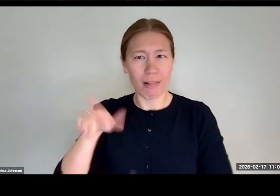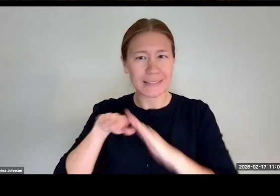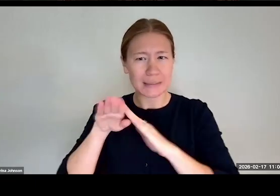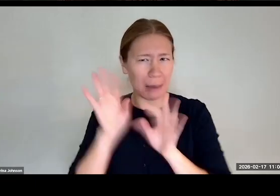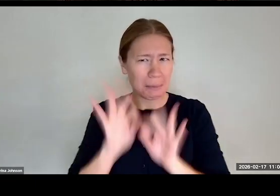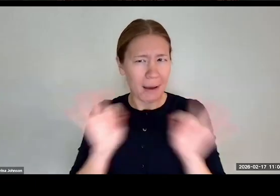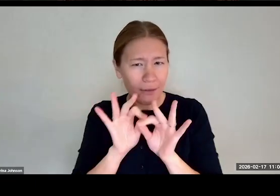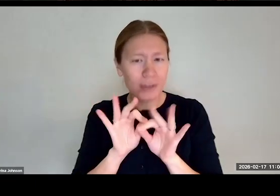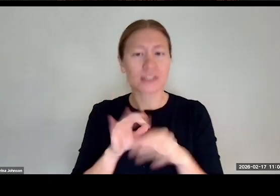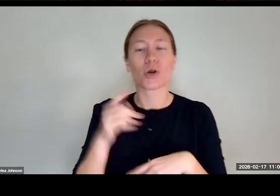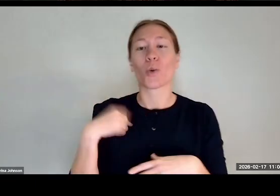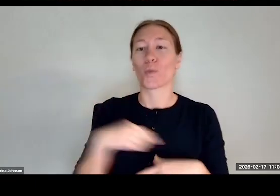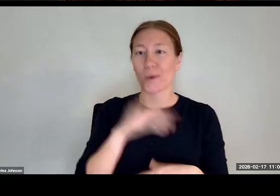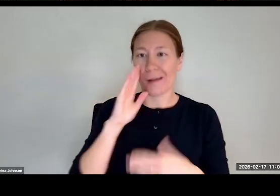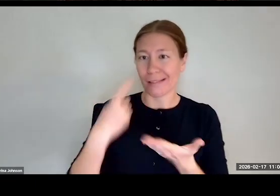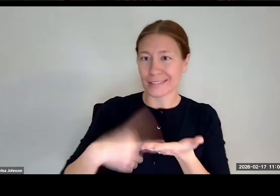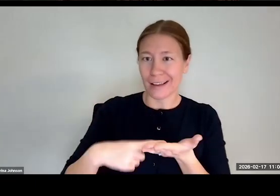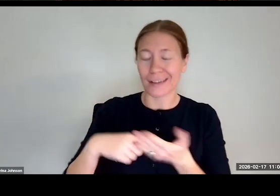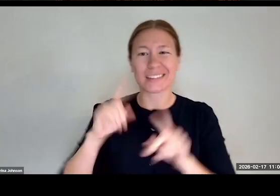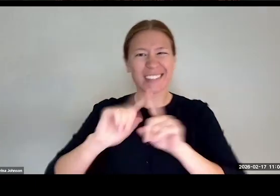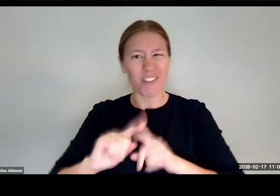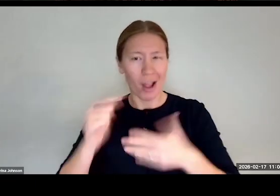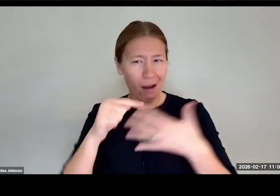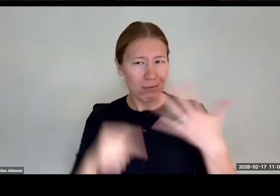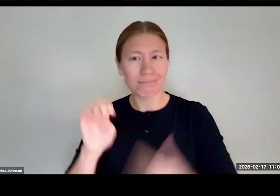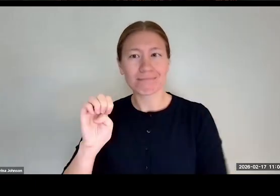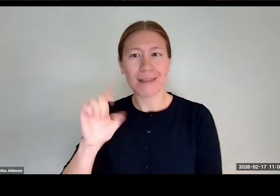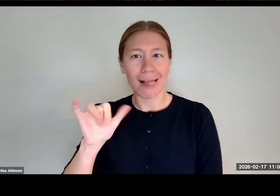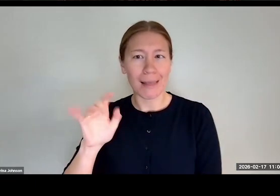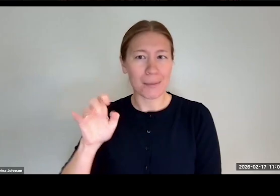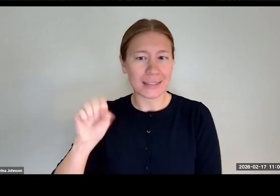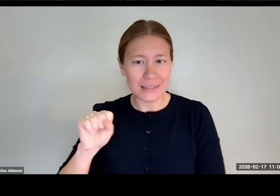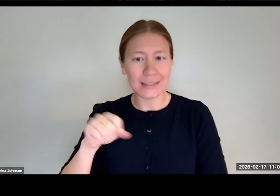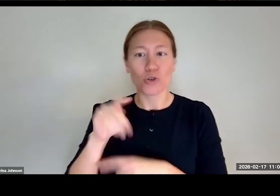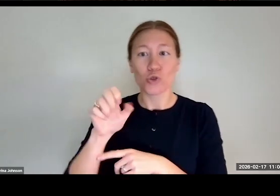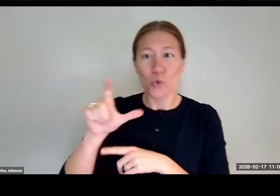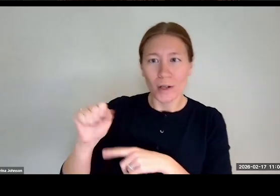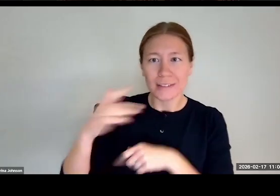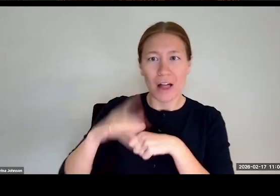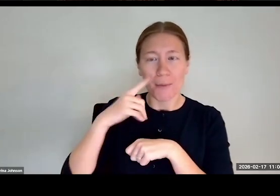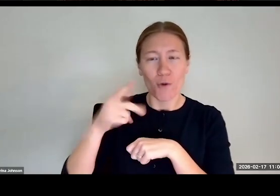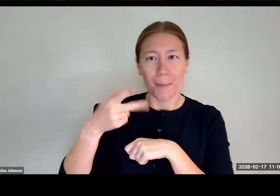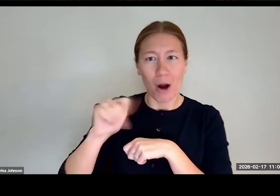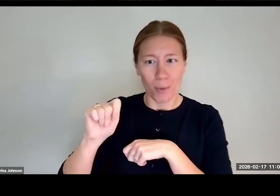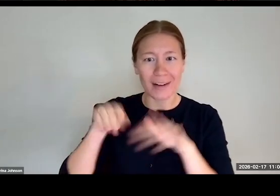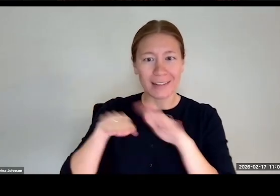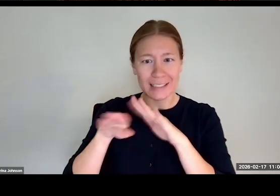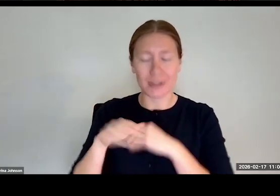and tools for PowerPoint accessibility. We'll briefly cover some live presentation tips for accessibility,